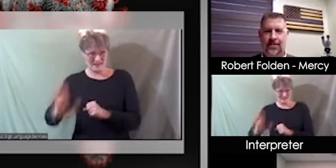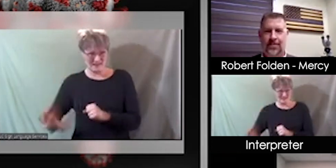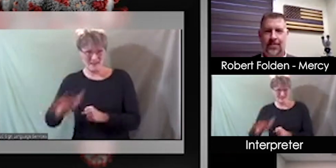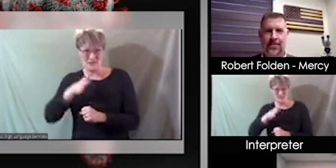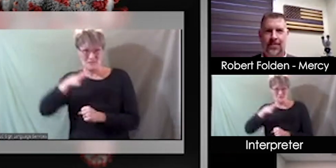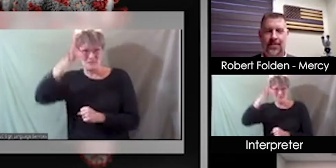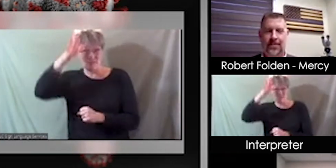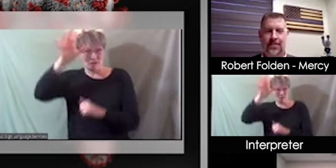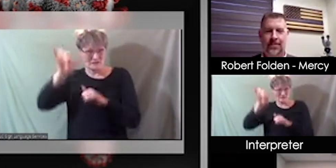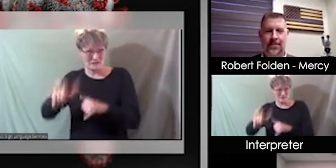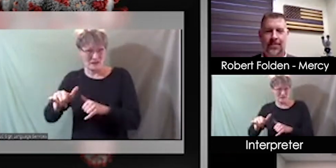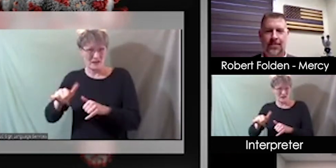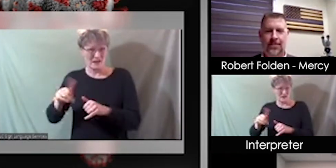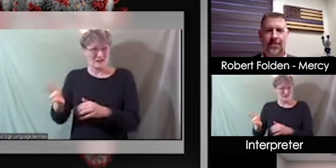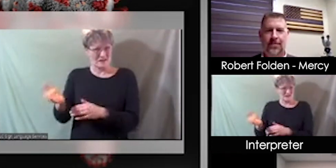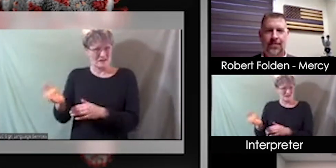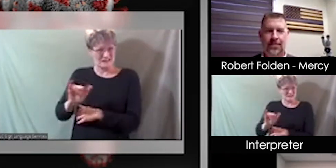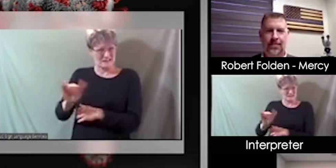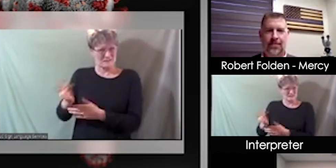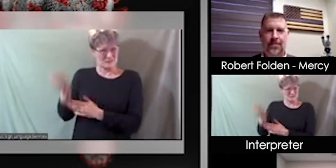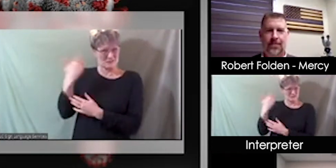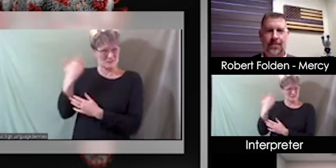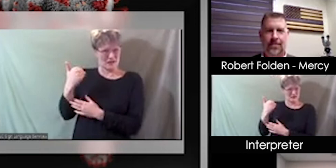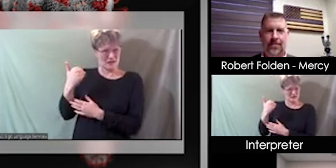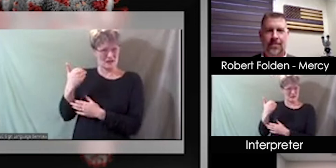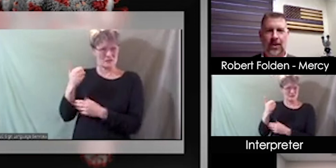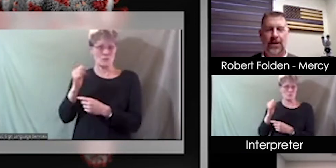developmental disabilities, things like that?